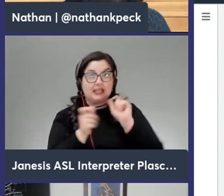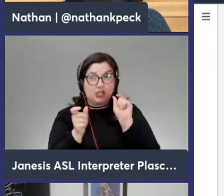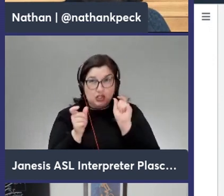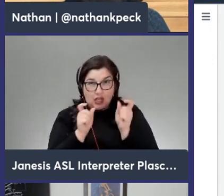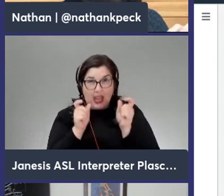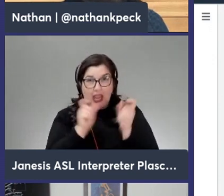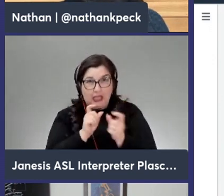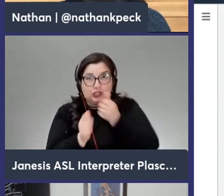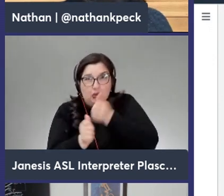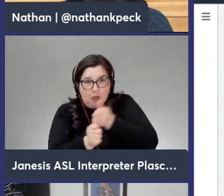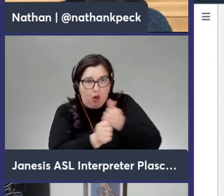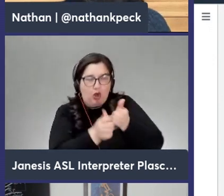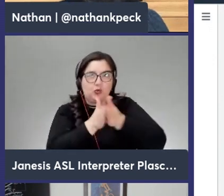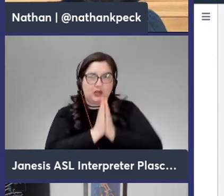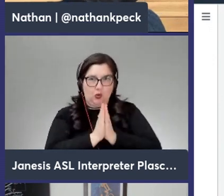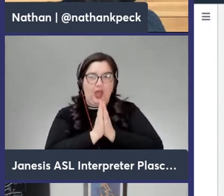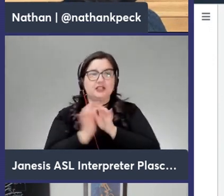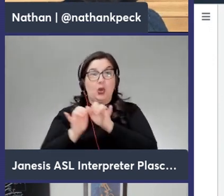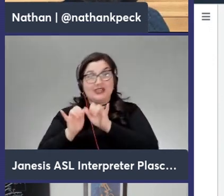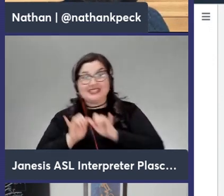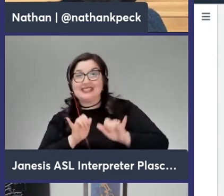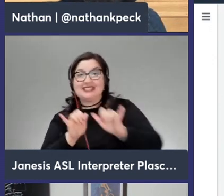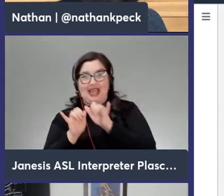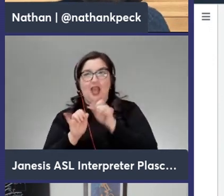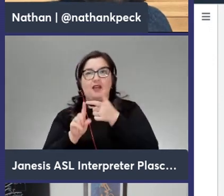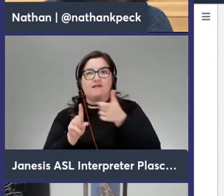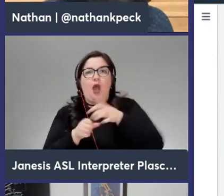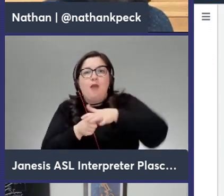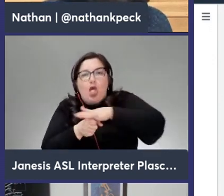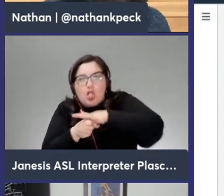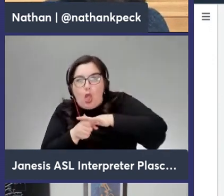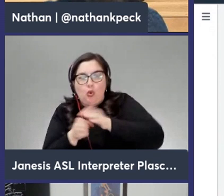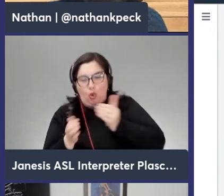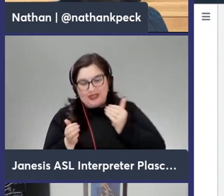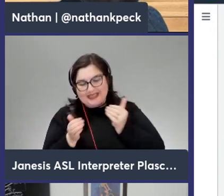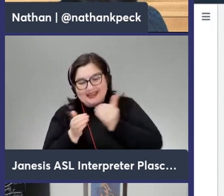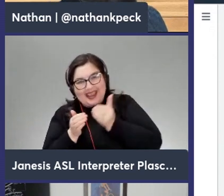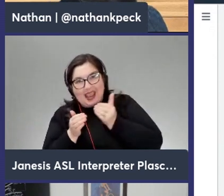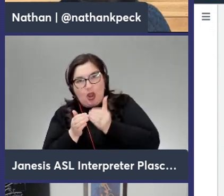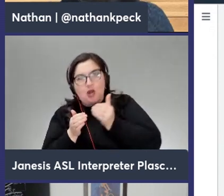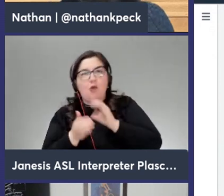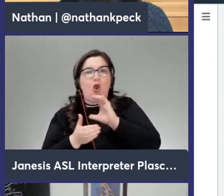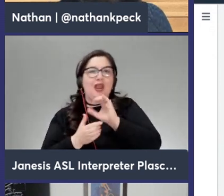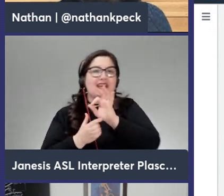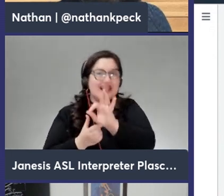the static content will be served from a local, nearby, you know, CloudFront presence.